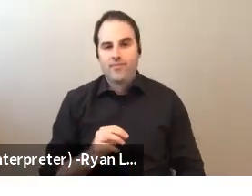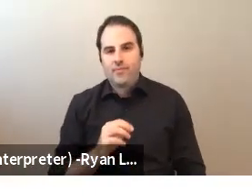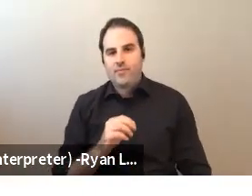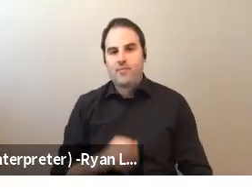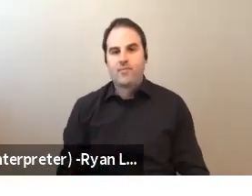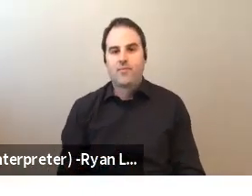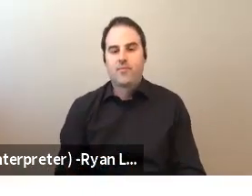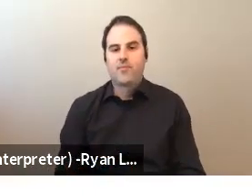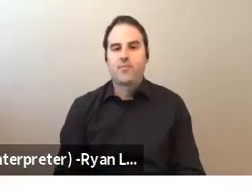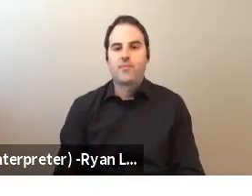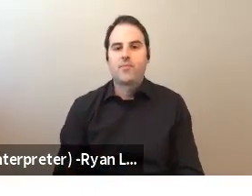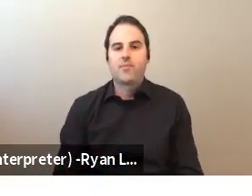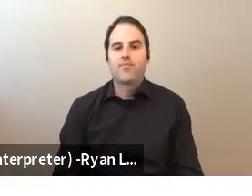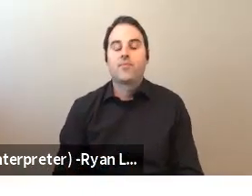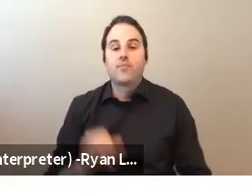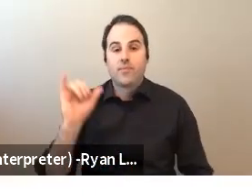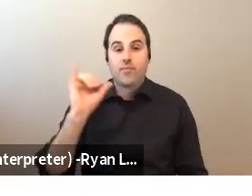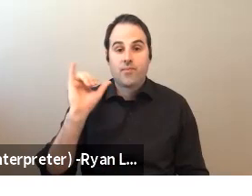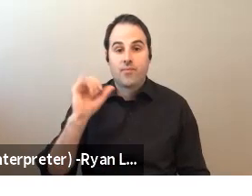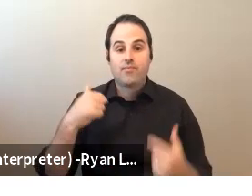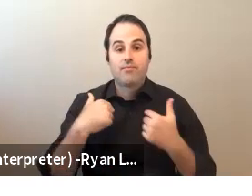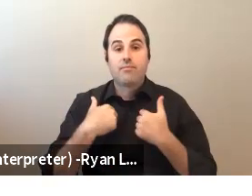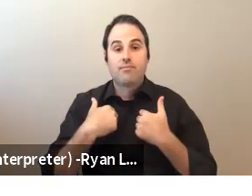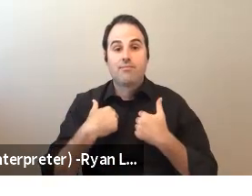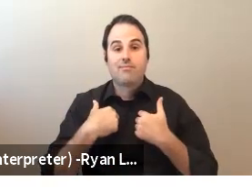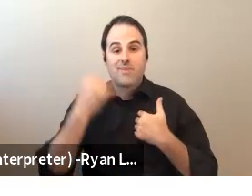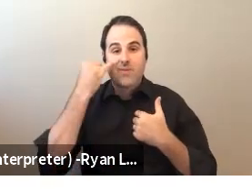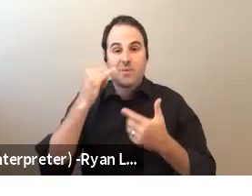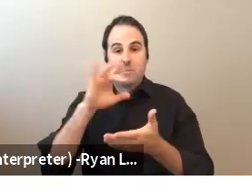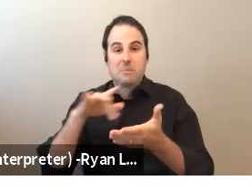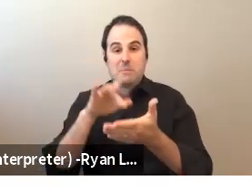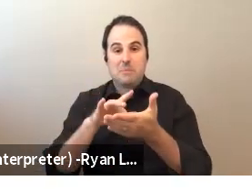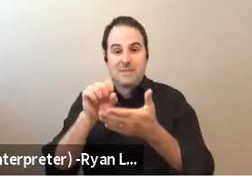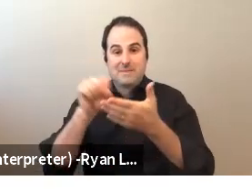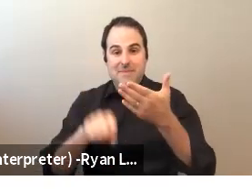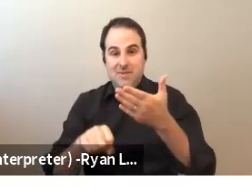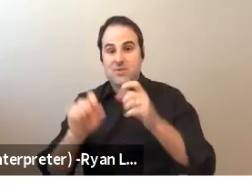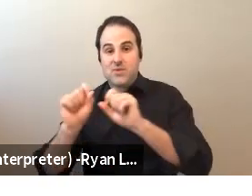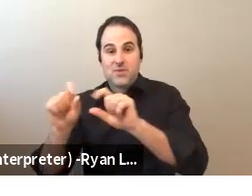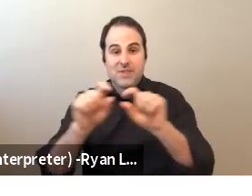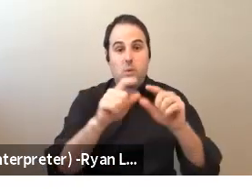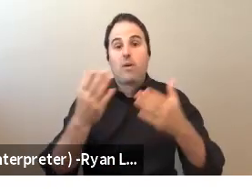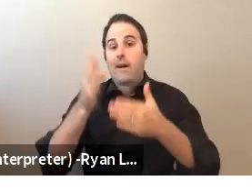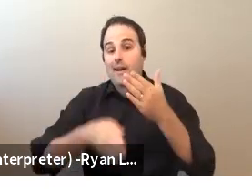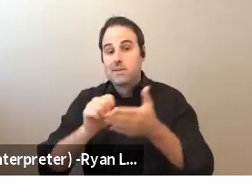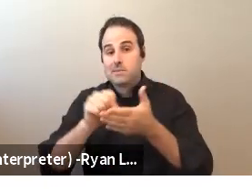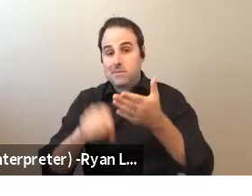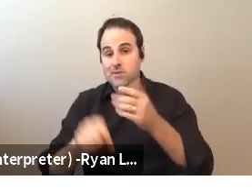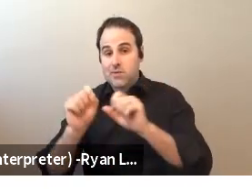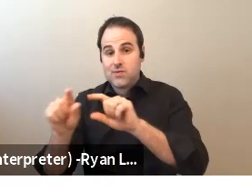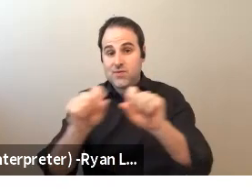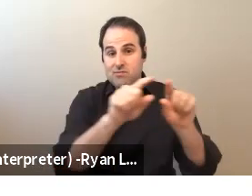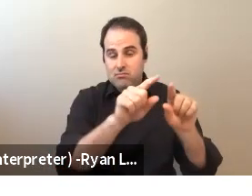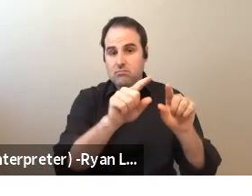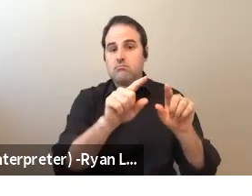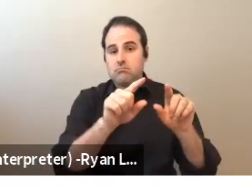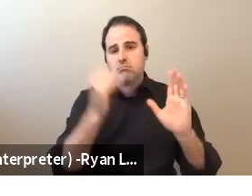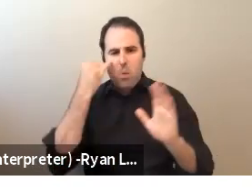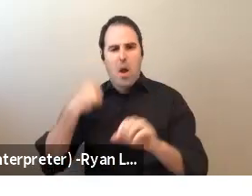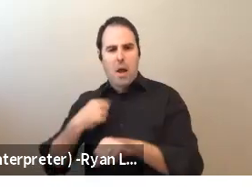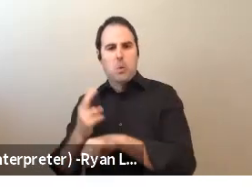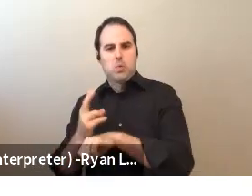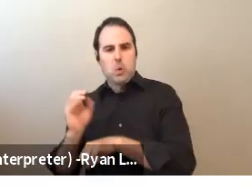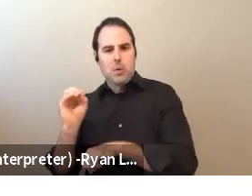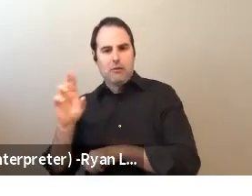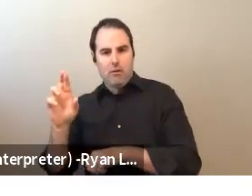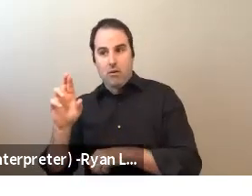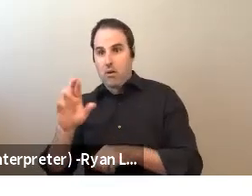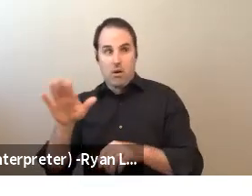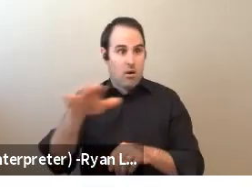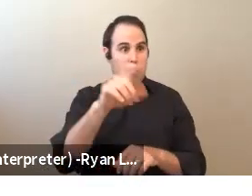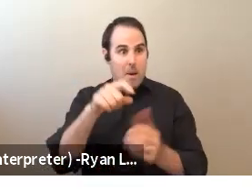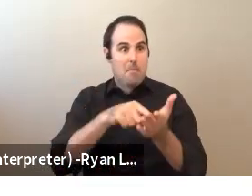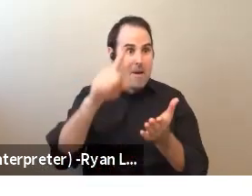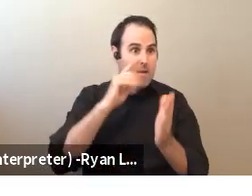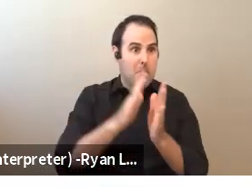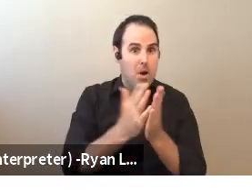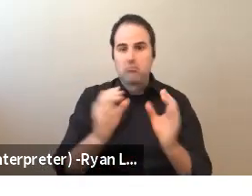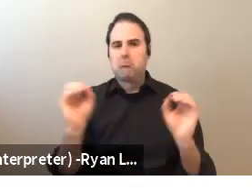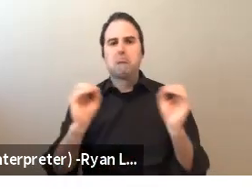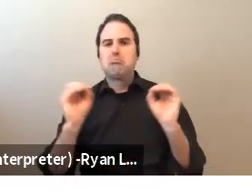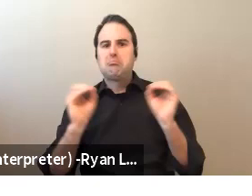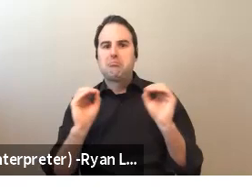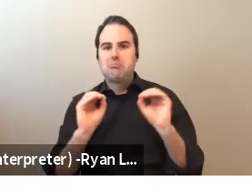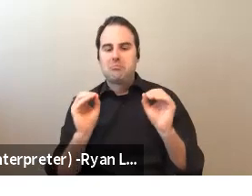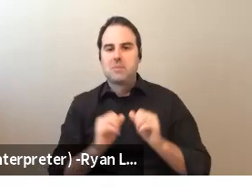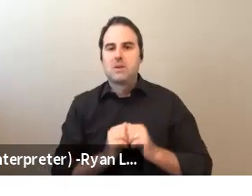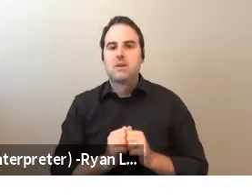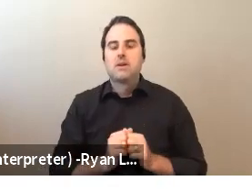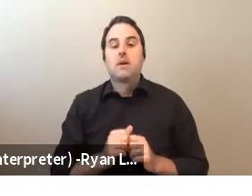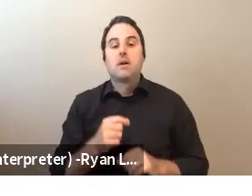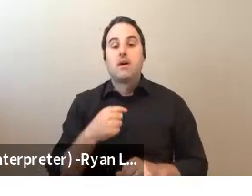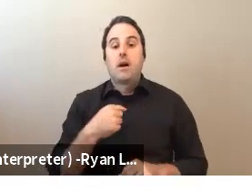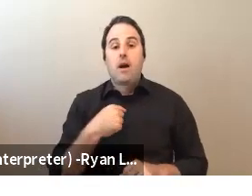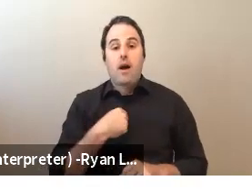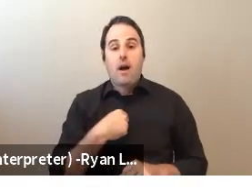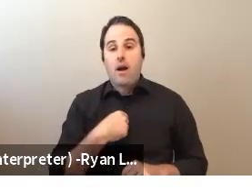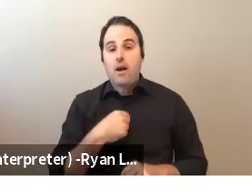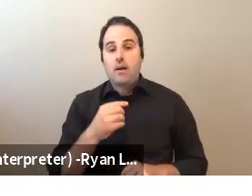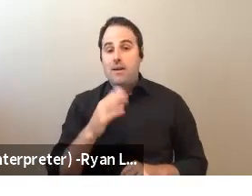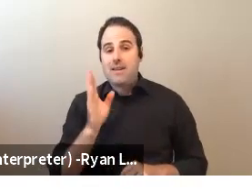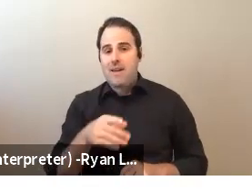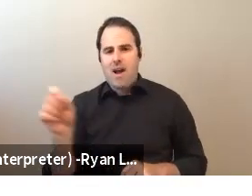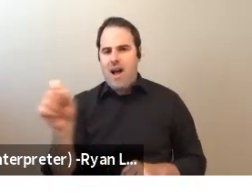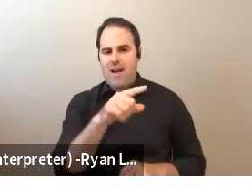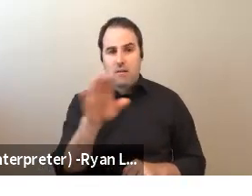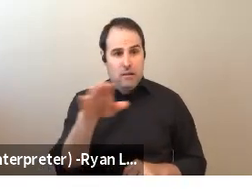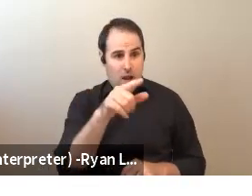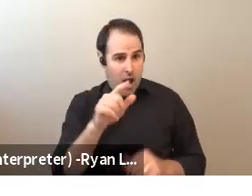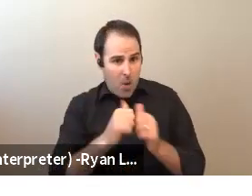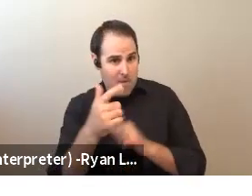Sally Potter: Any kind of, you know, midterm survey or end of the semester survey with with my students when I'm using a we are not making students pay for the book. I don't even ask them, you know what they think about the book or the materials, but many, many students do